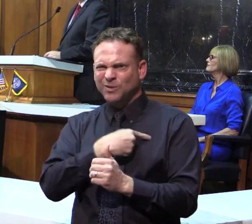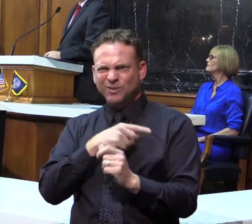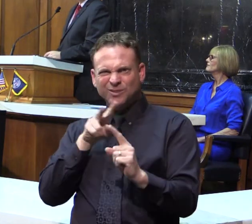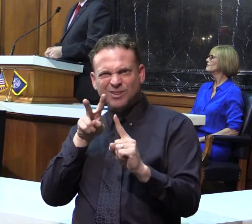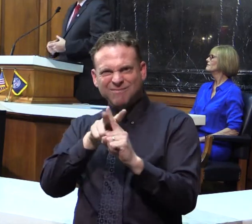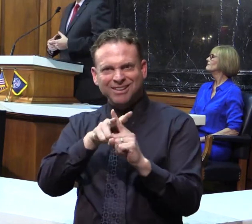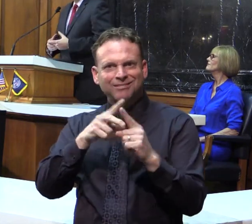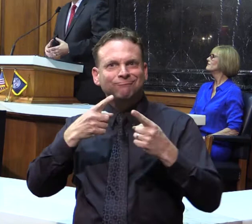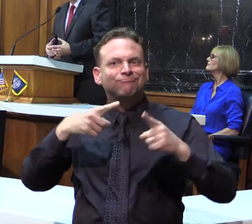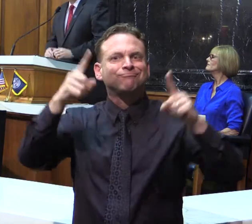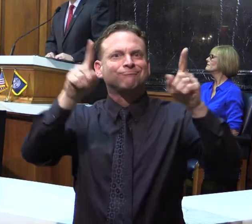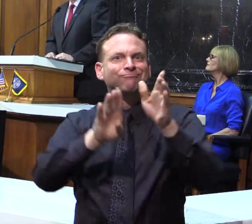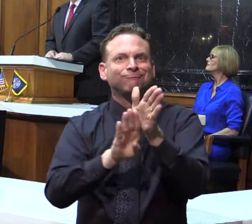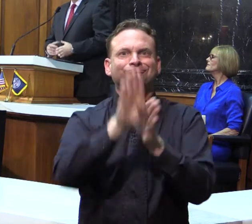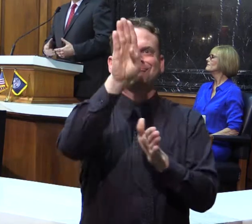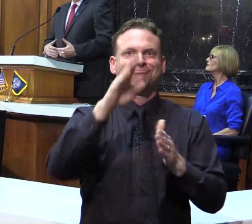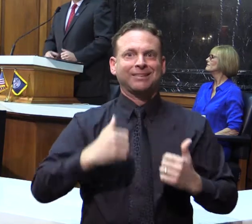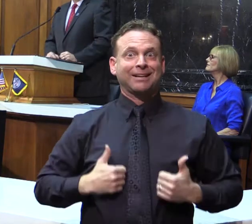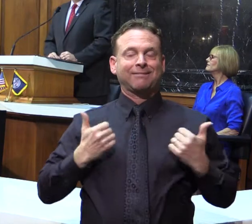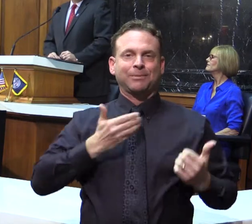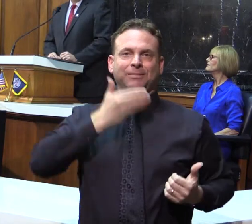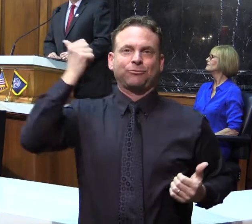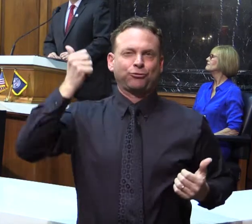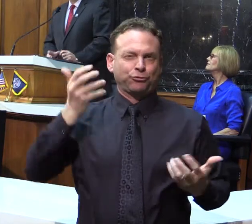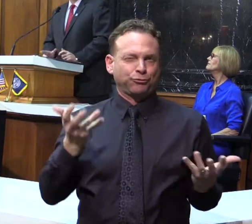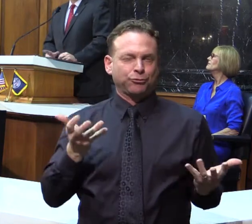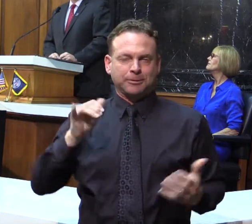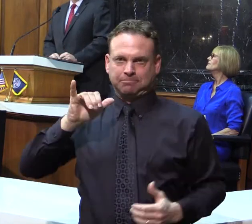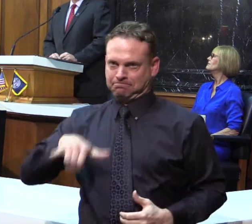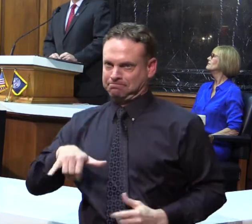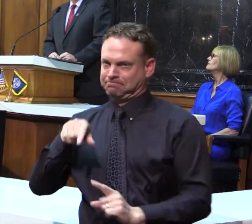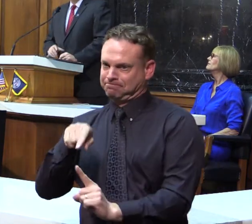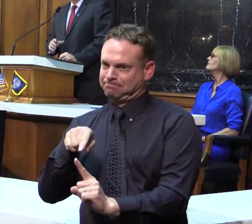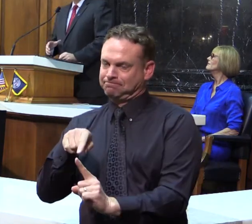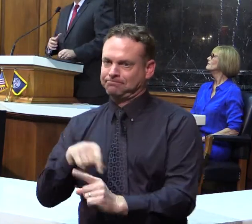So, the question... before us now... is: